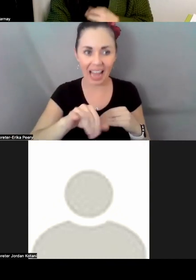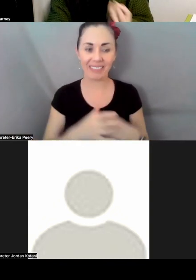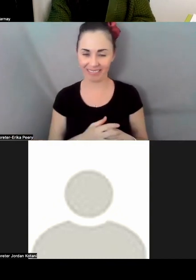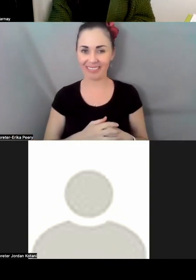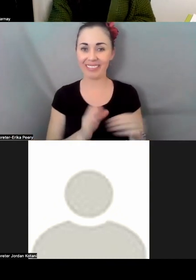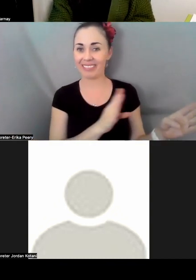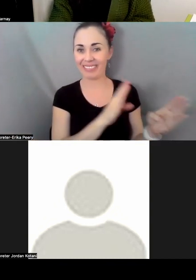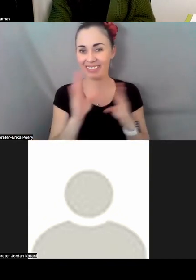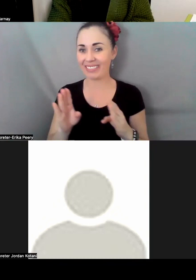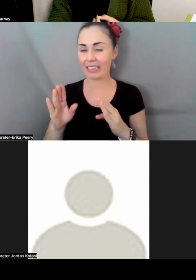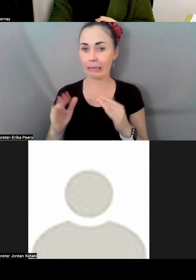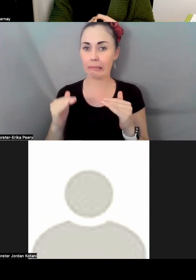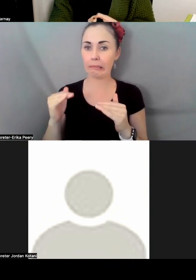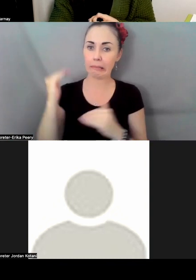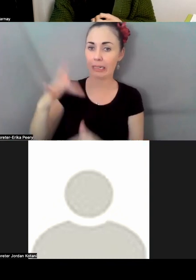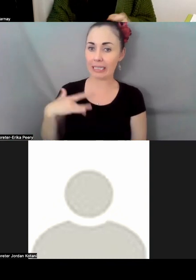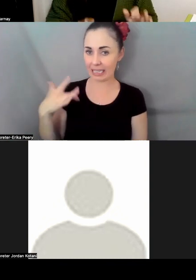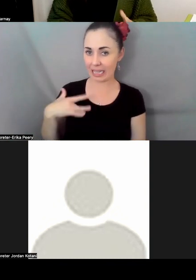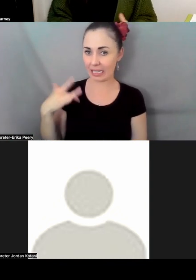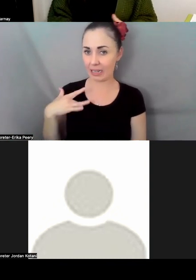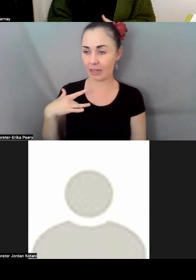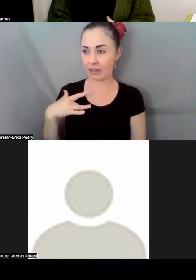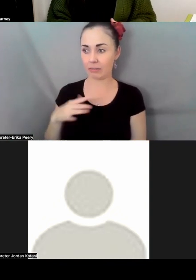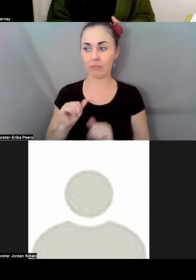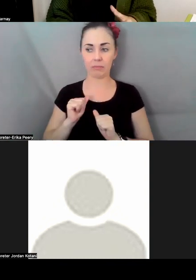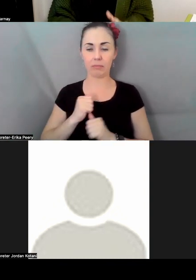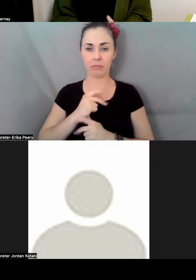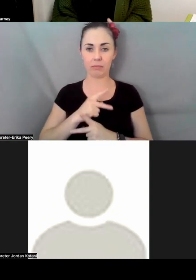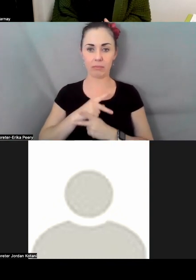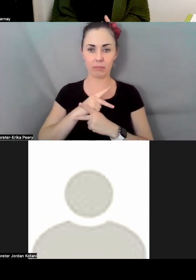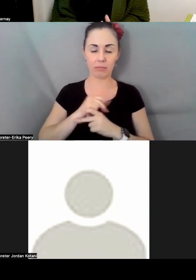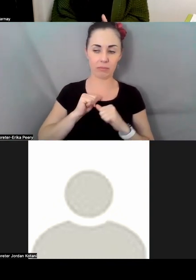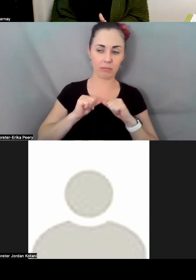Hypersensitive vestibular kids real cautious. Hesitant to take any kind of risks,